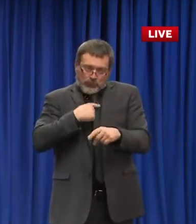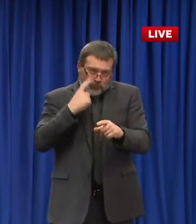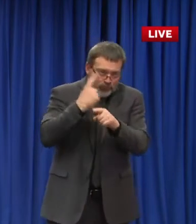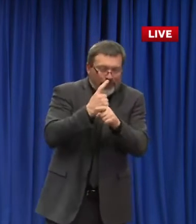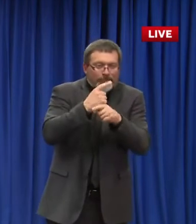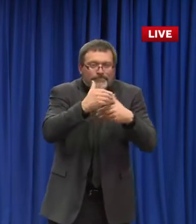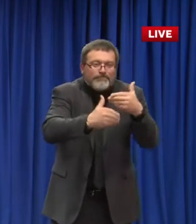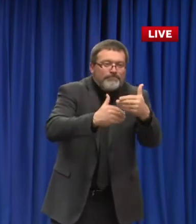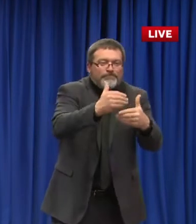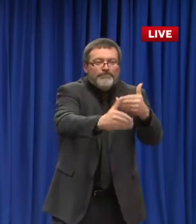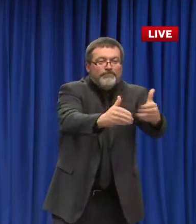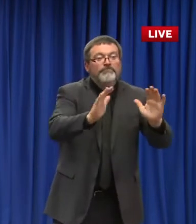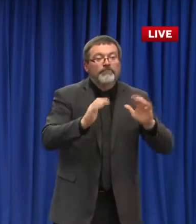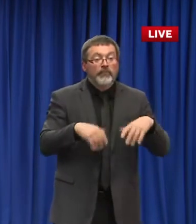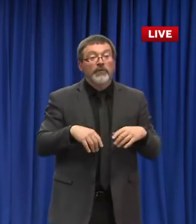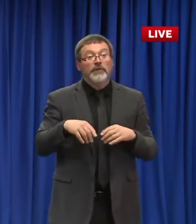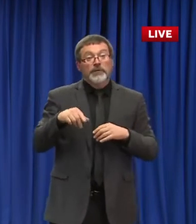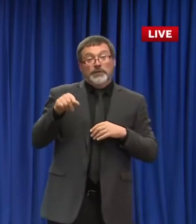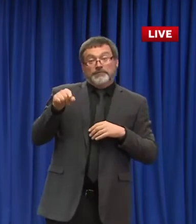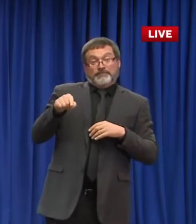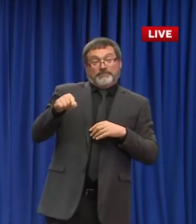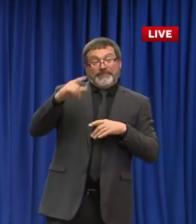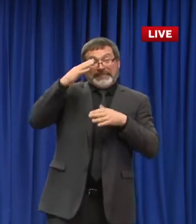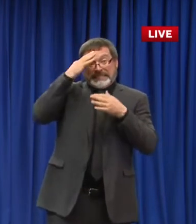JUST MAKING SURE THAT WE A GETTING IT RIGHT FOR OUR CITIZENS.